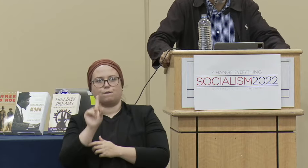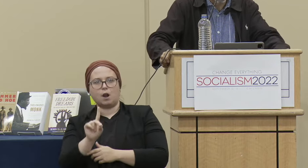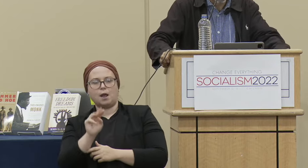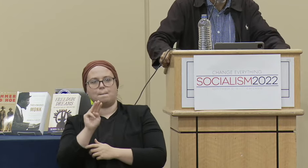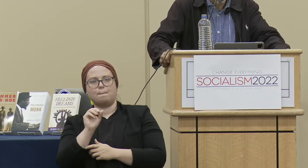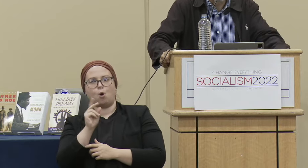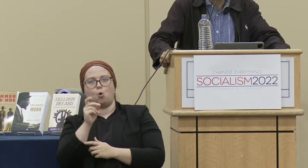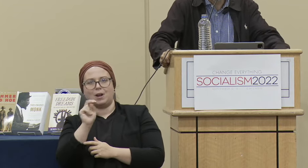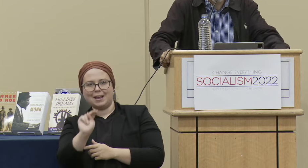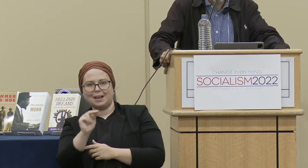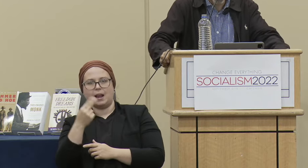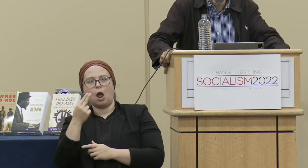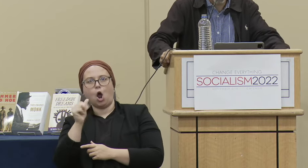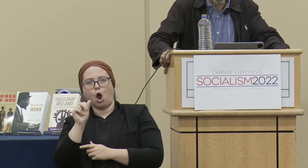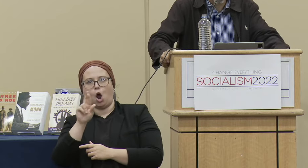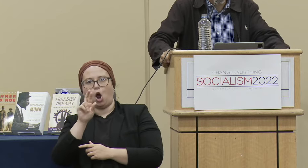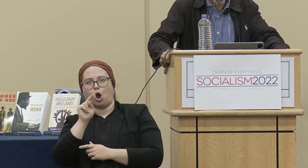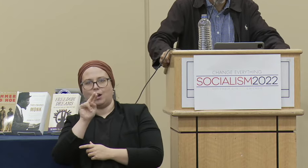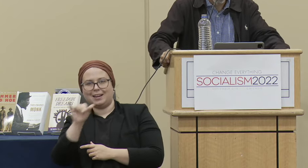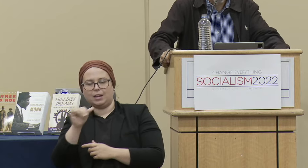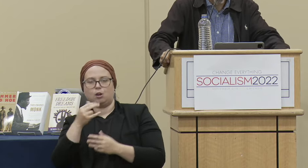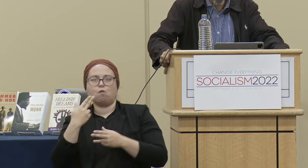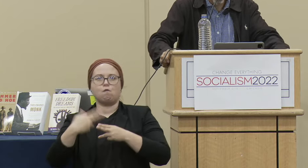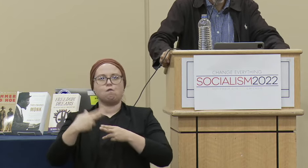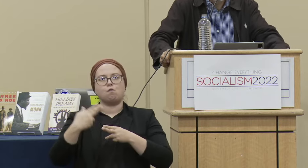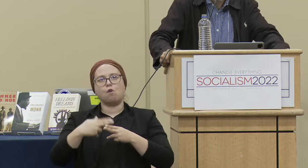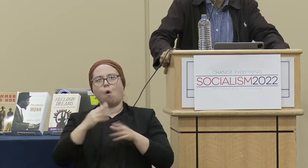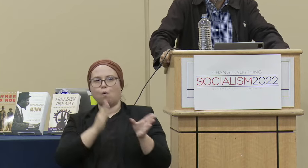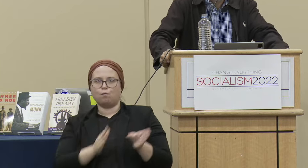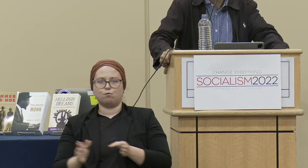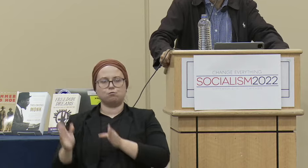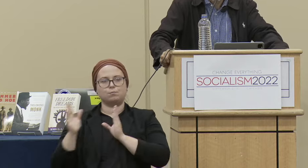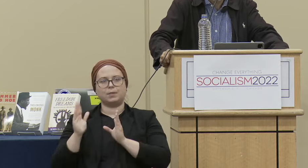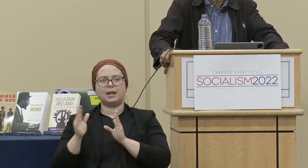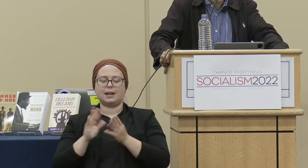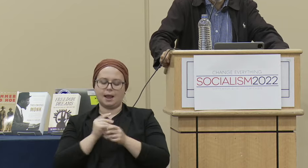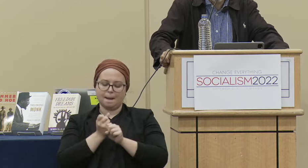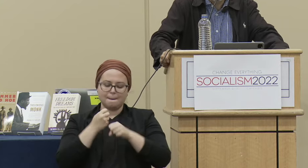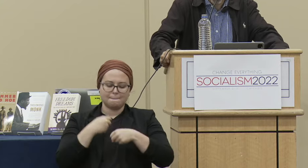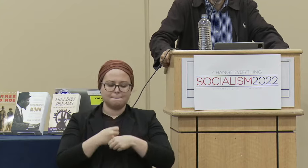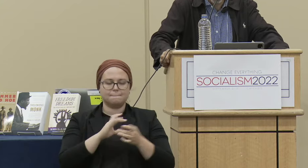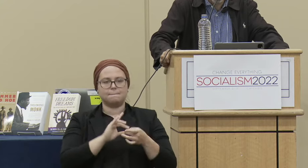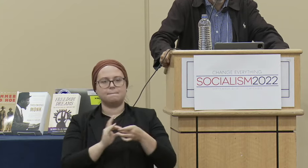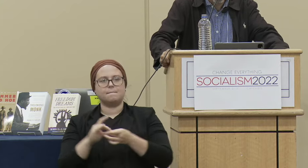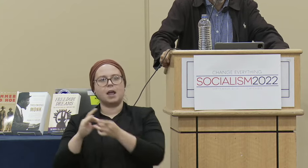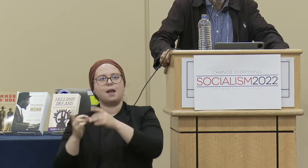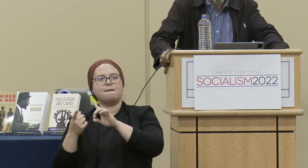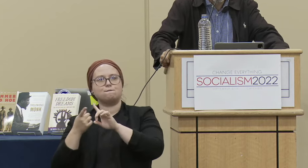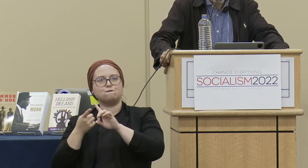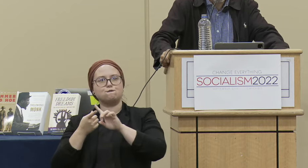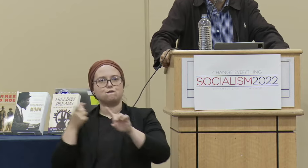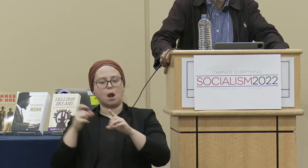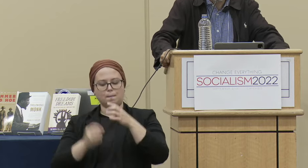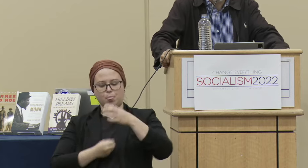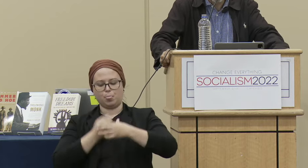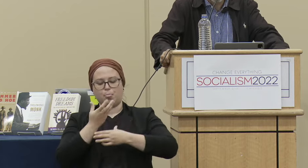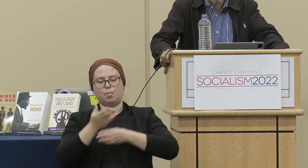like. It begins with what is called fugitive planning. It is